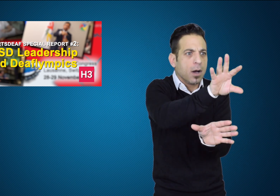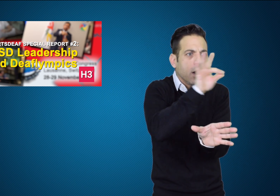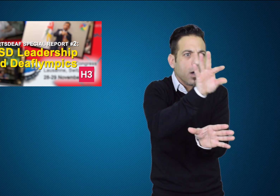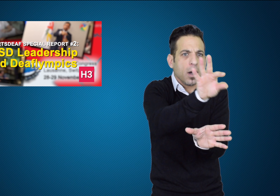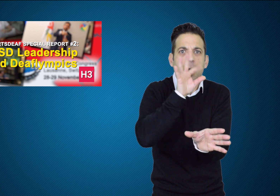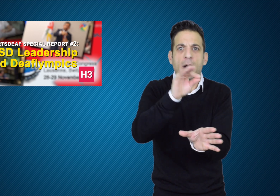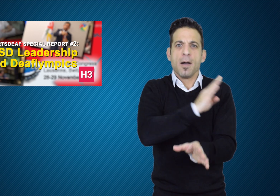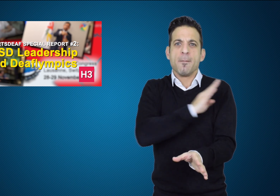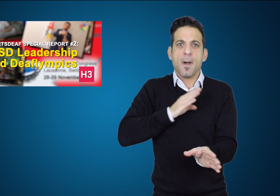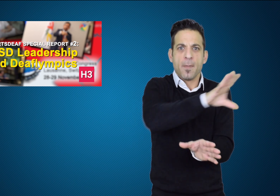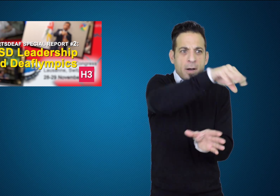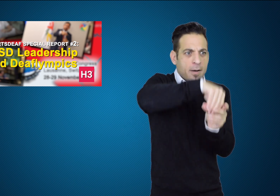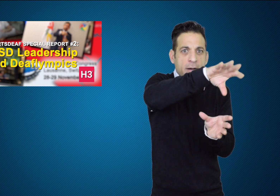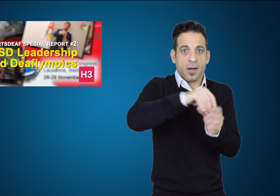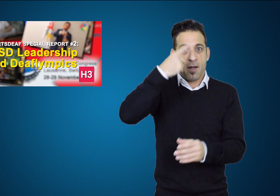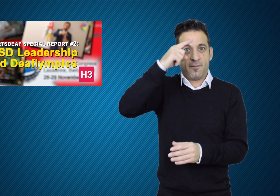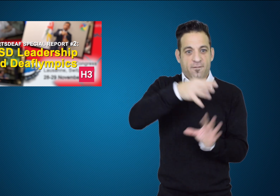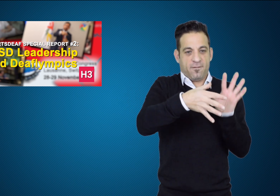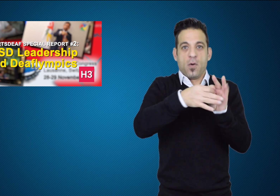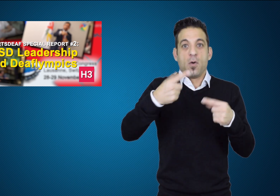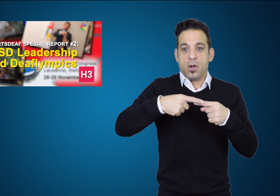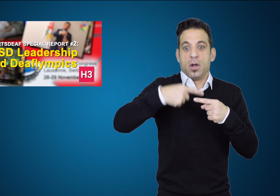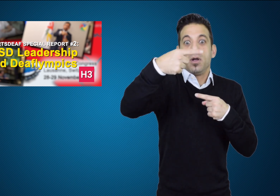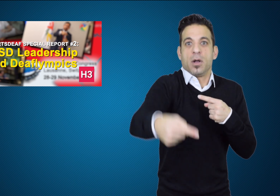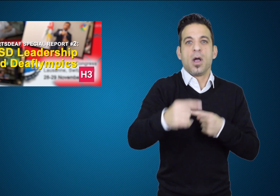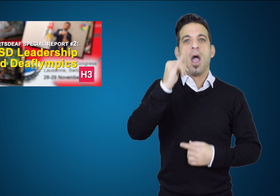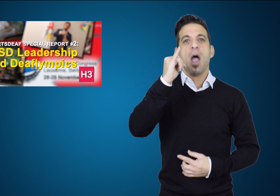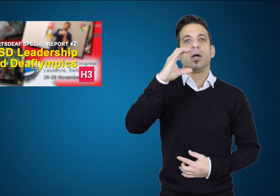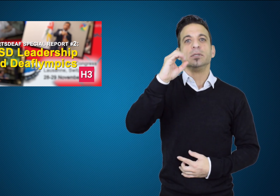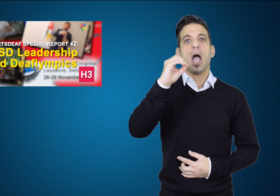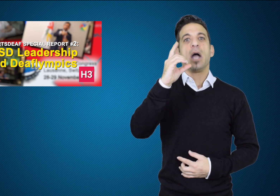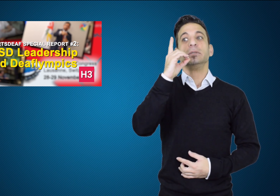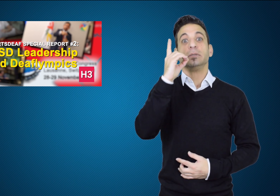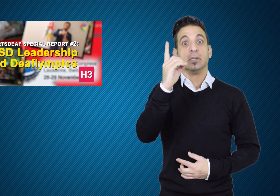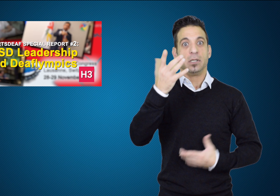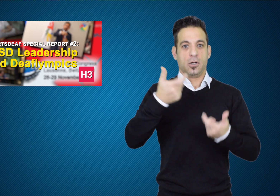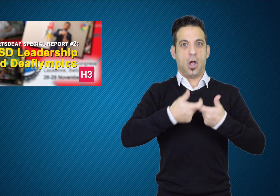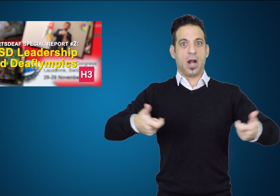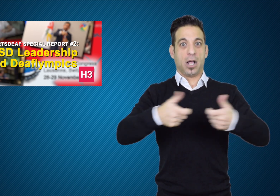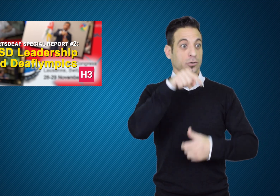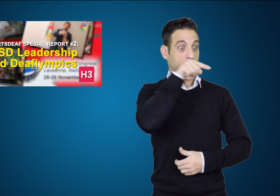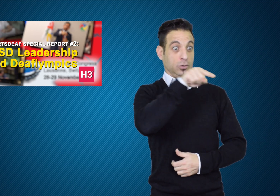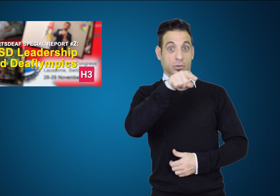and having elections for interim board members until the next ICSD Congress